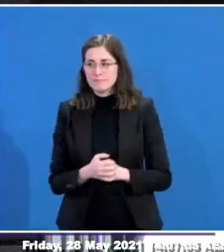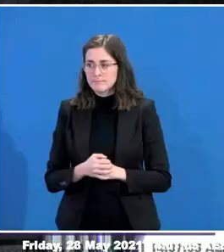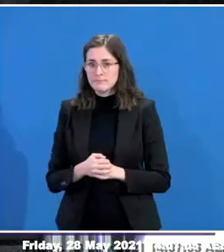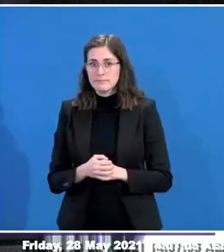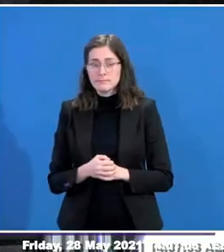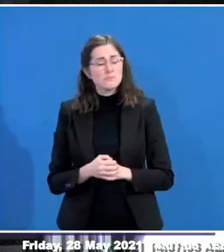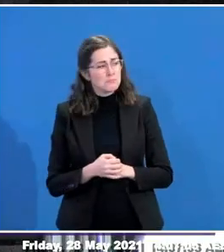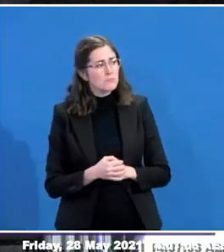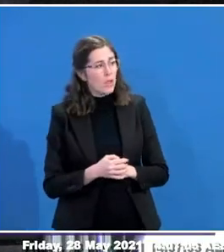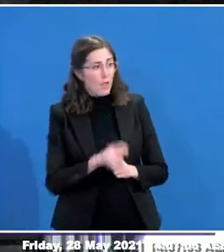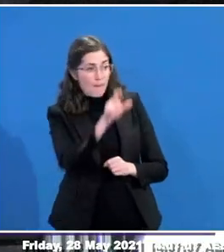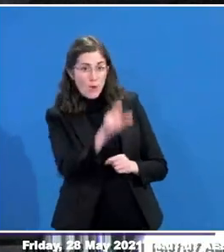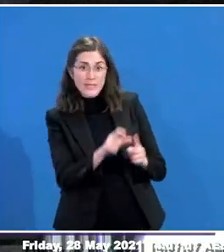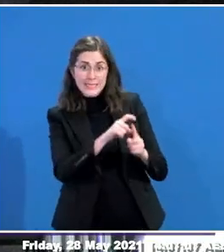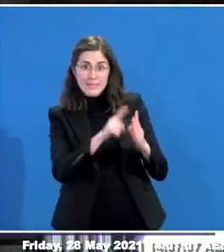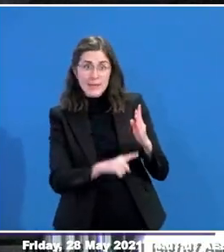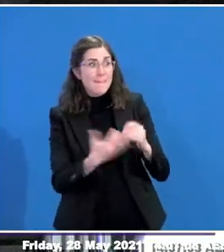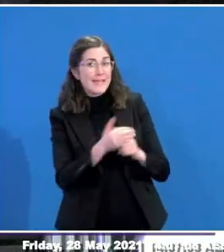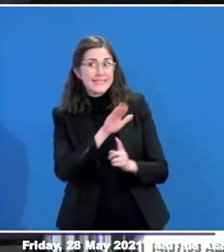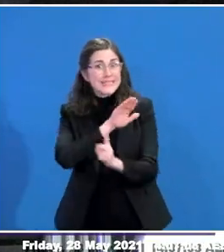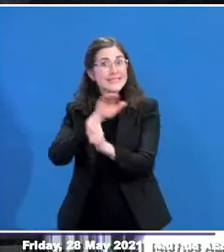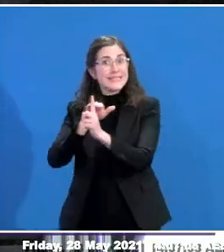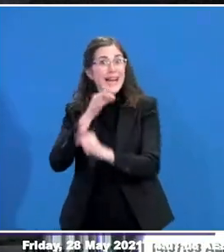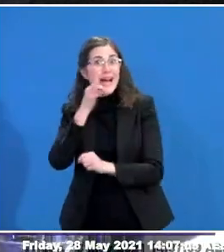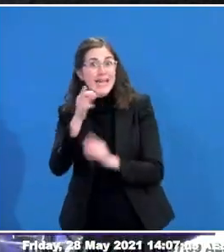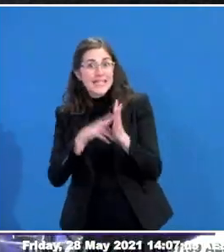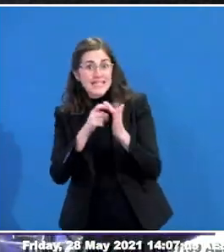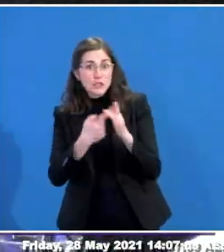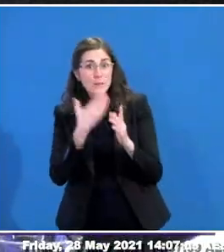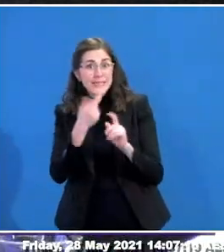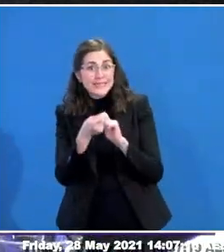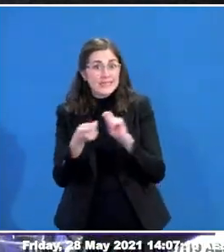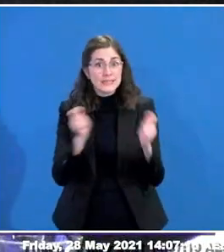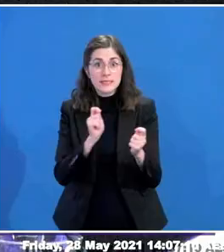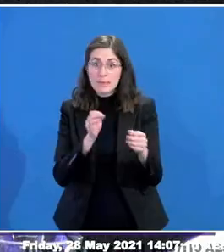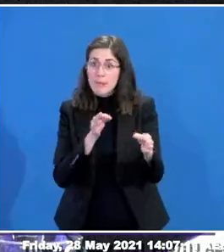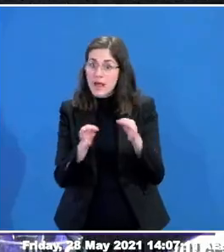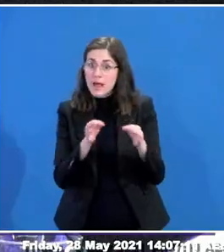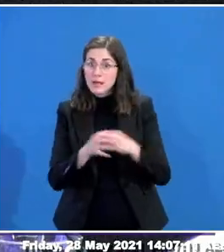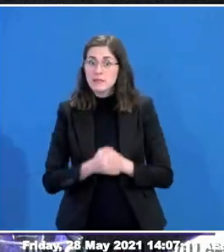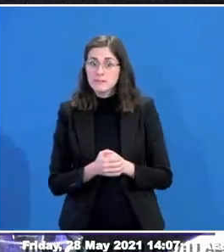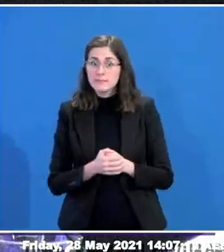and be assessed against your criteria in order to access that funding? MR McNAUGHTON: Yes, if they don't have that funding in their plan